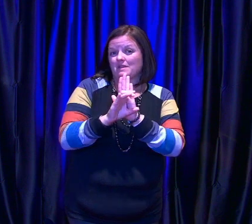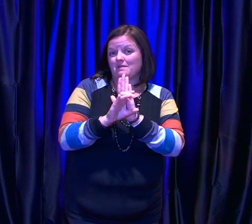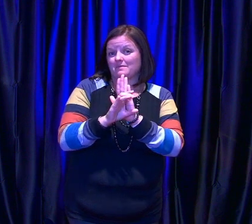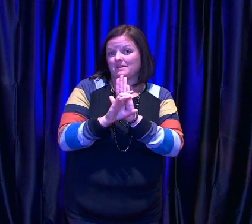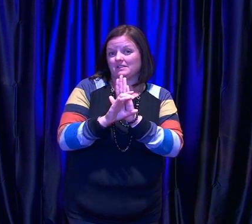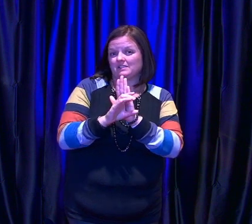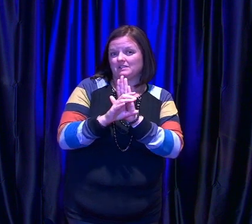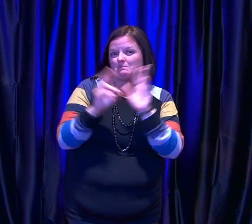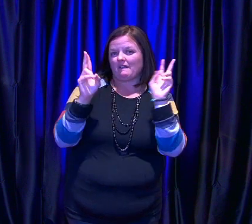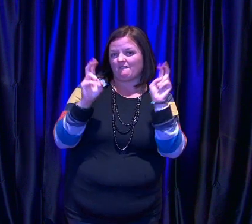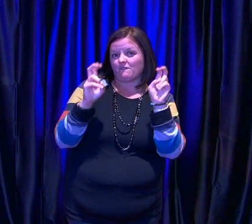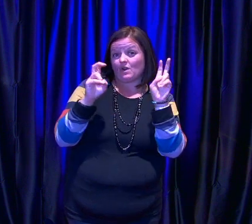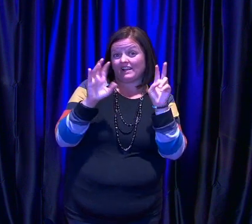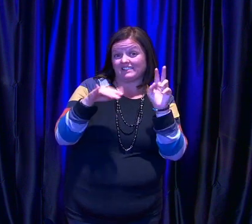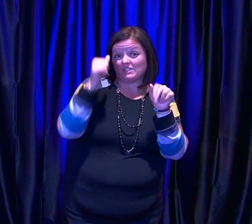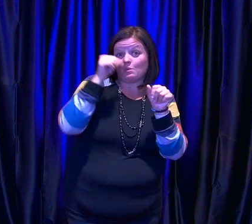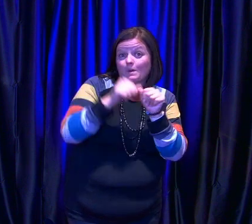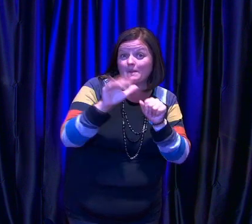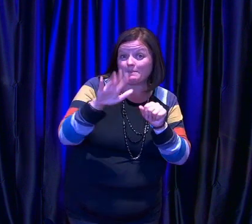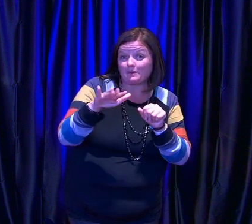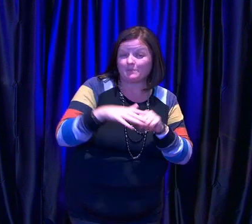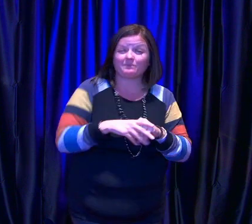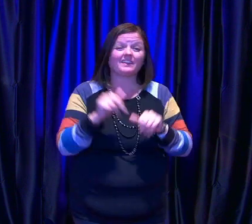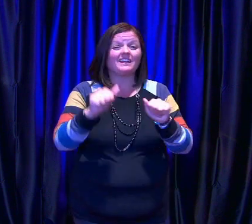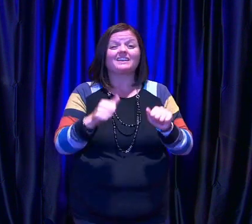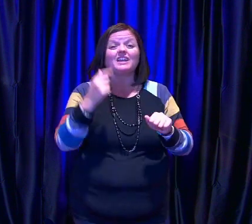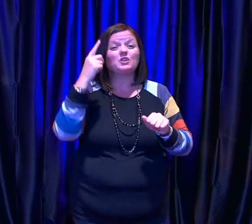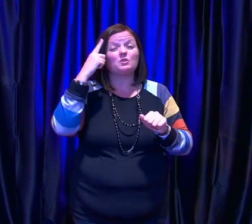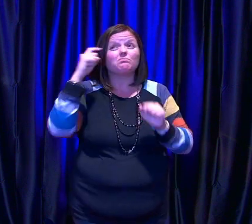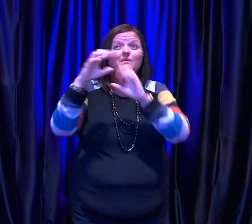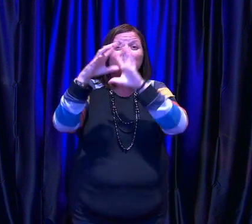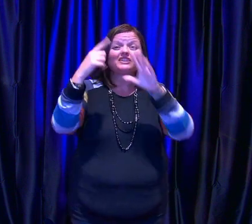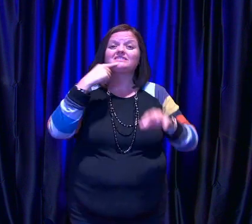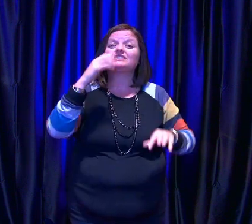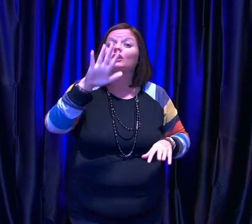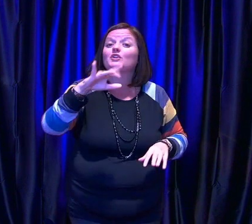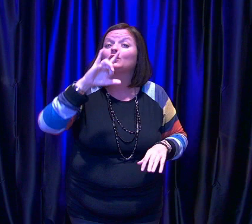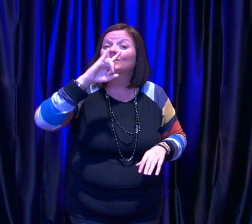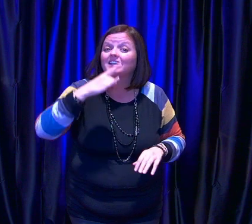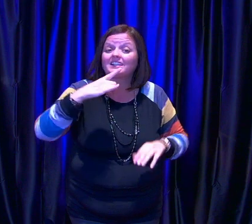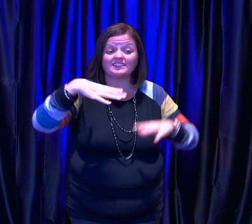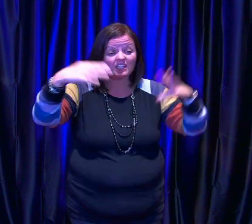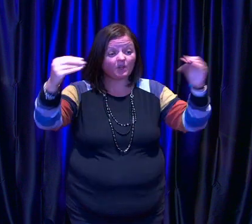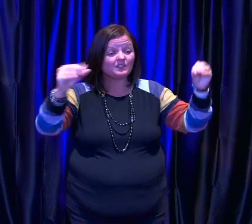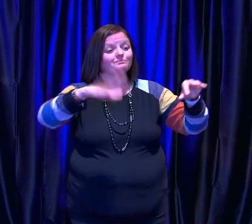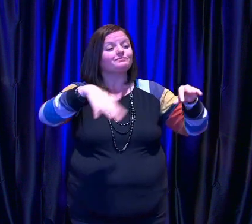phrased as remember can you imagine telling your kids as they go out the door remember not to